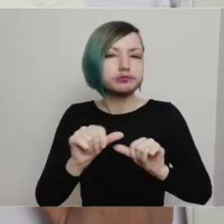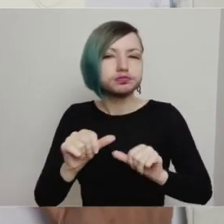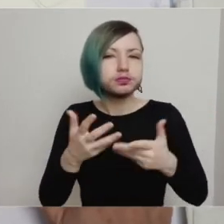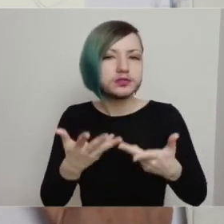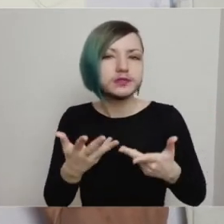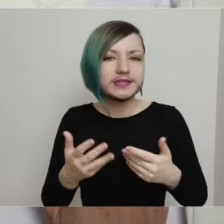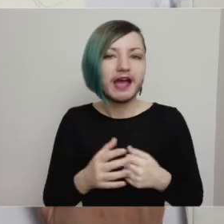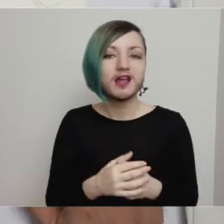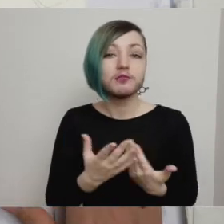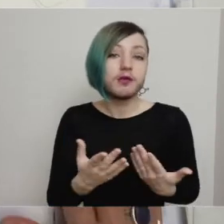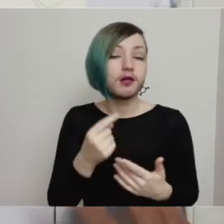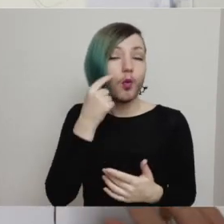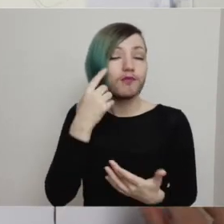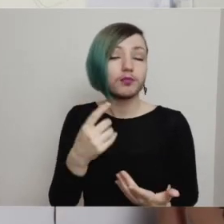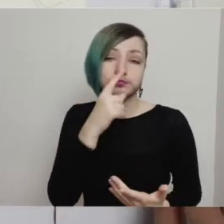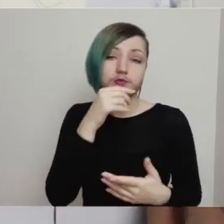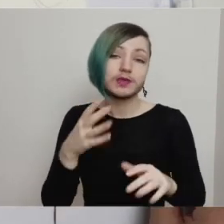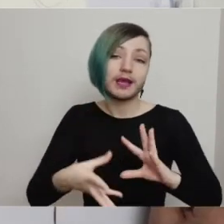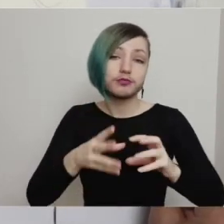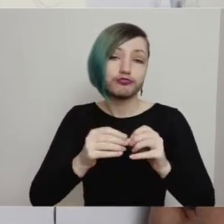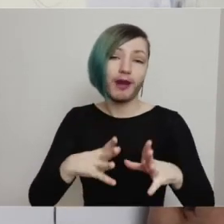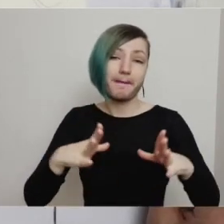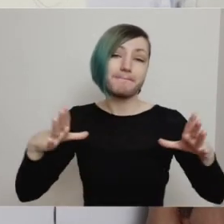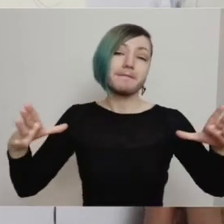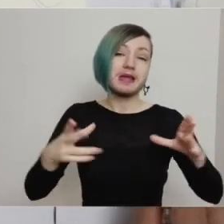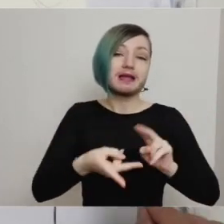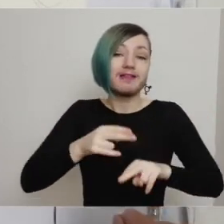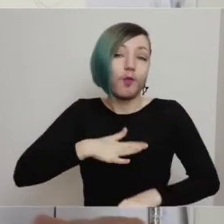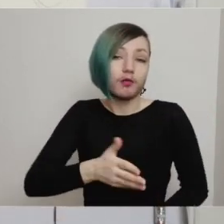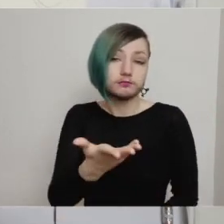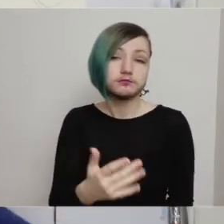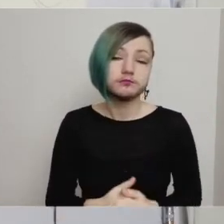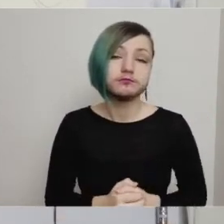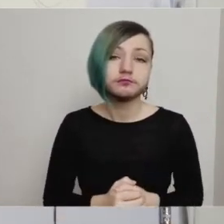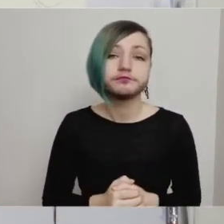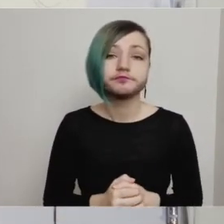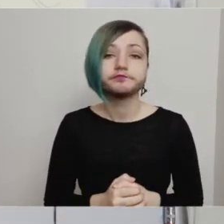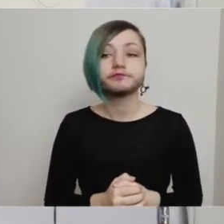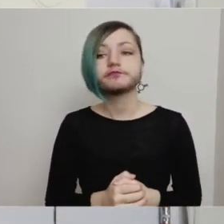you could make a much larger piece if you wanted to i've put a few images in your resource pack.